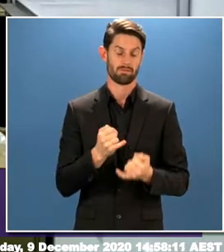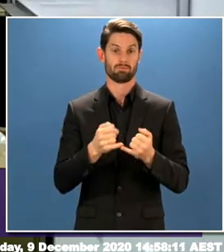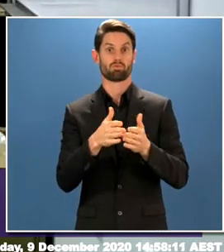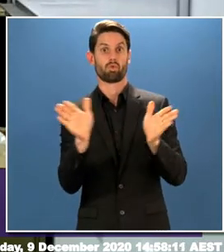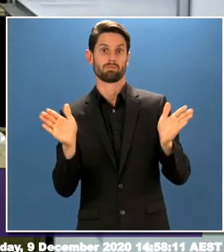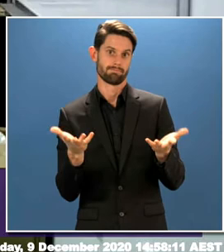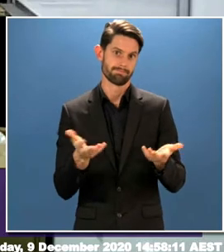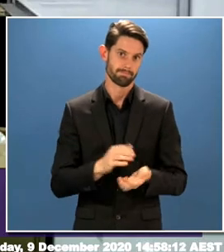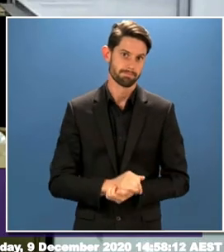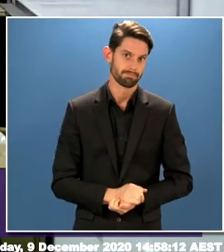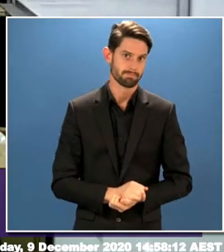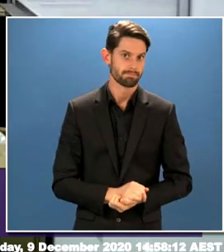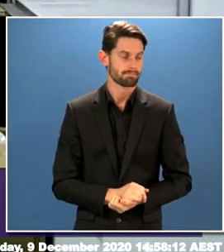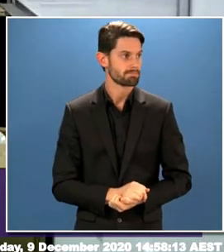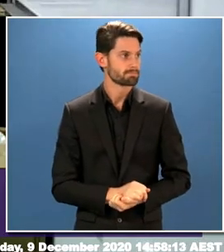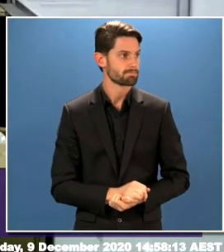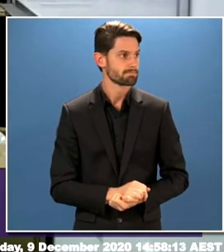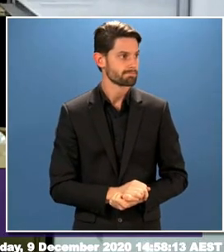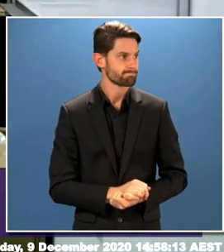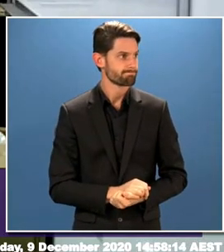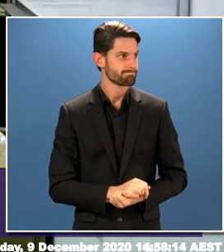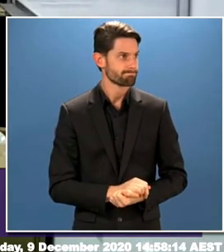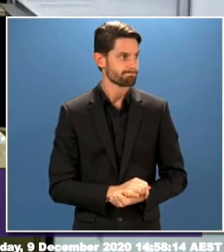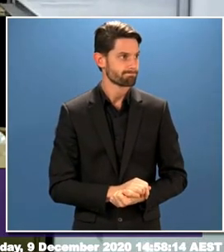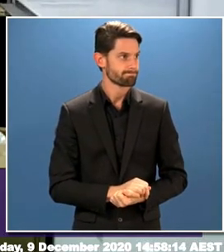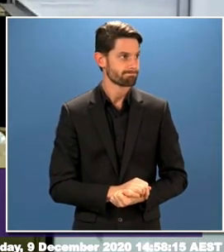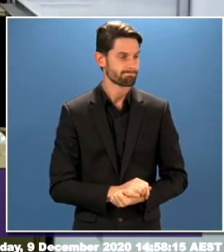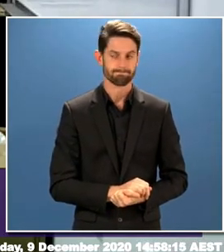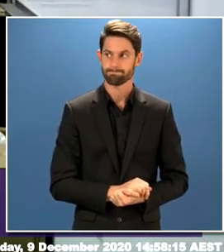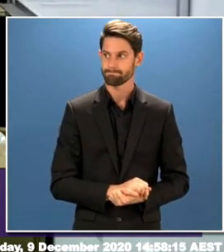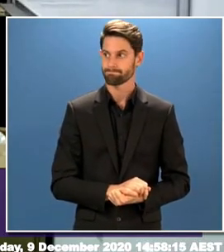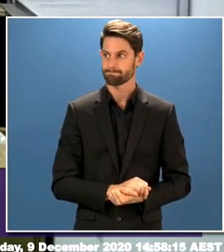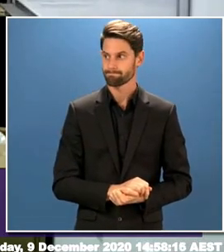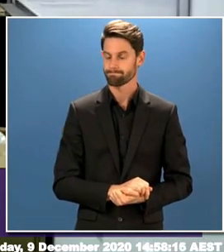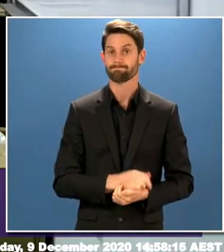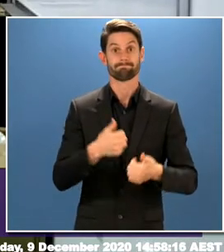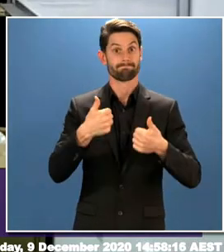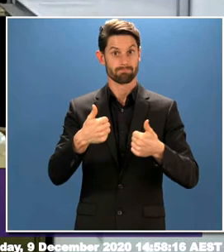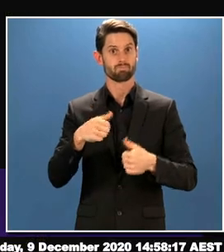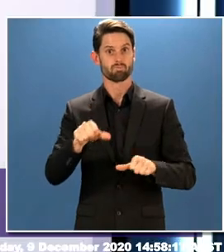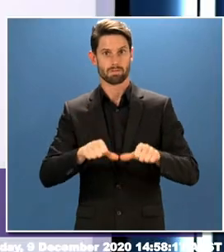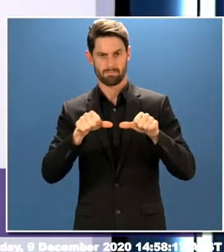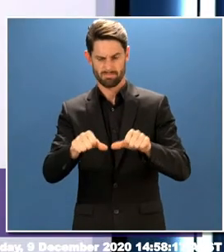The Commissioners have in their tender bundle B behind Tab 12,